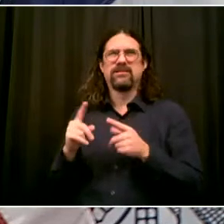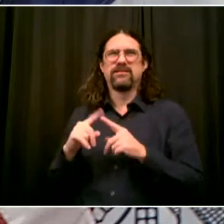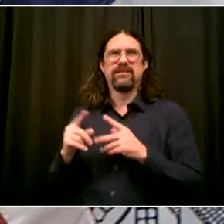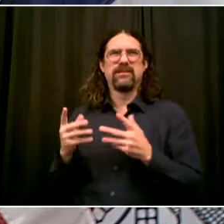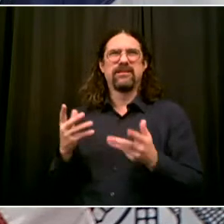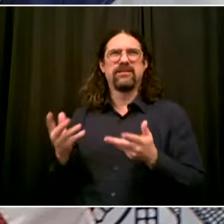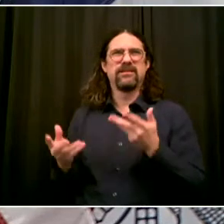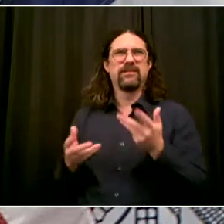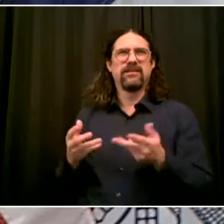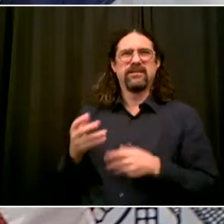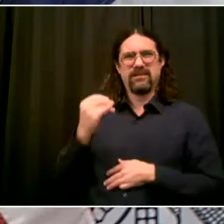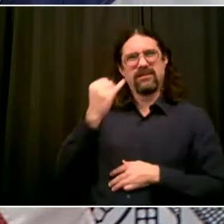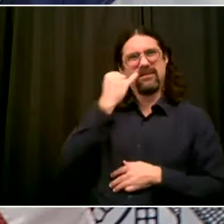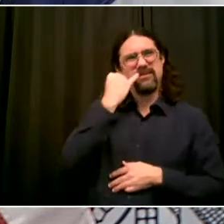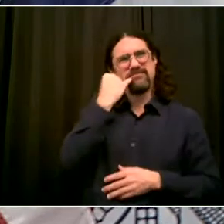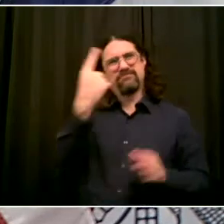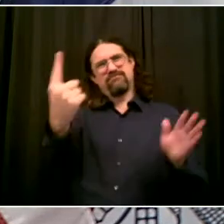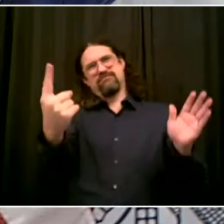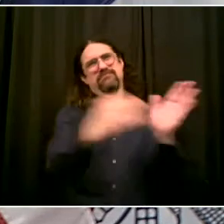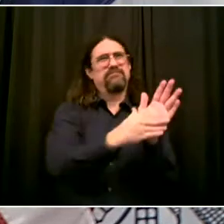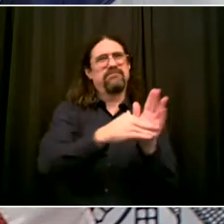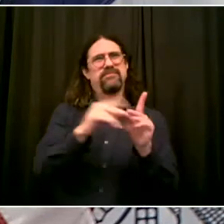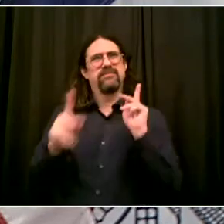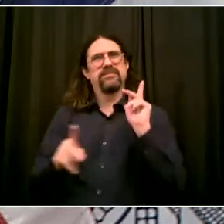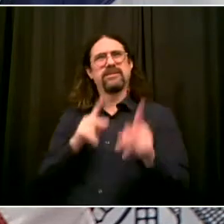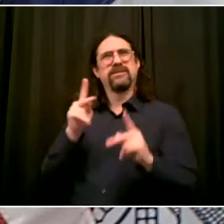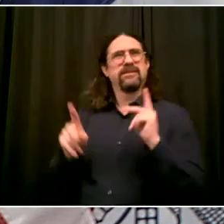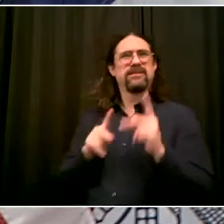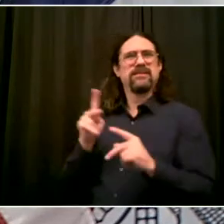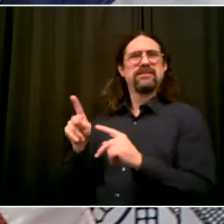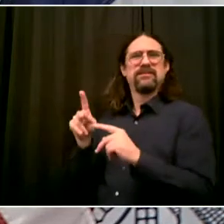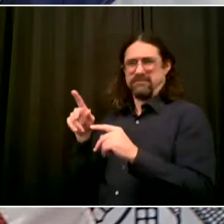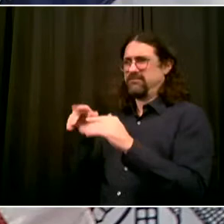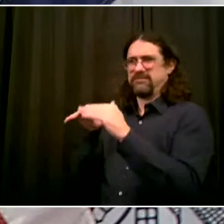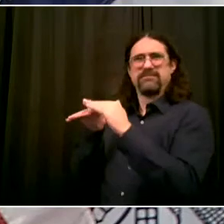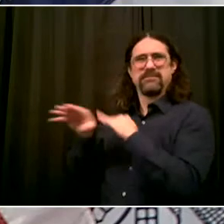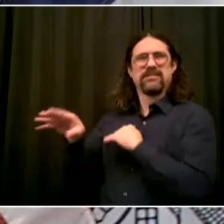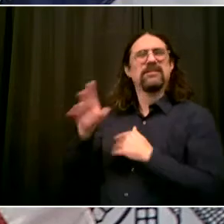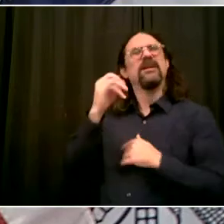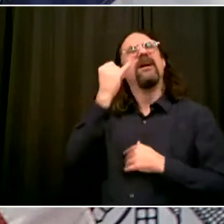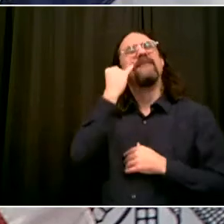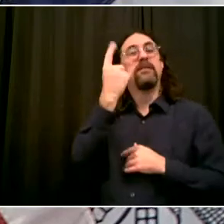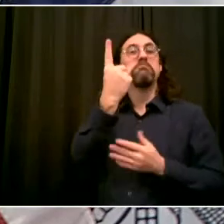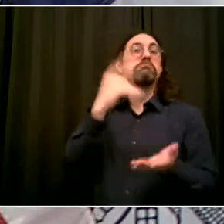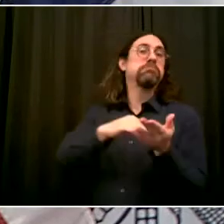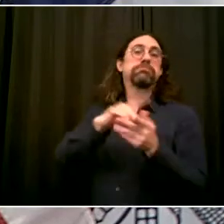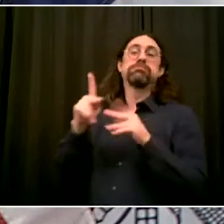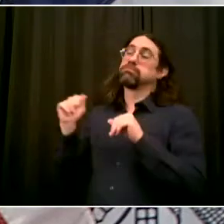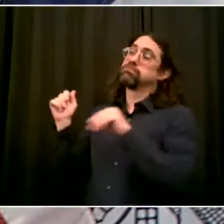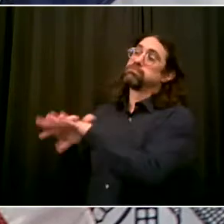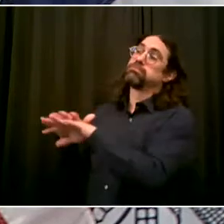DETERRENT? I THINK A A 5$1,000 FINE GETS PEOPLE'S ATTENTION BUT THE CEASE-AND-